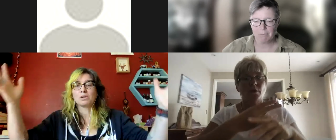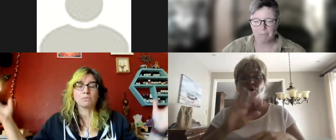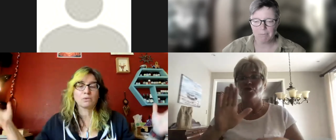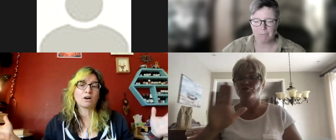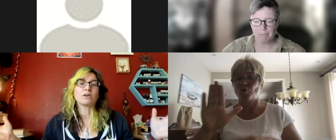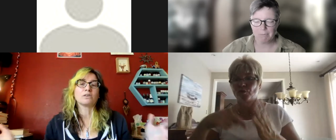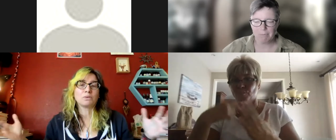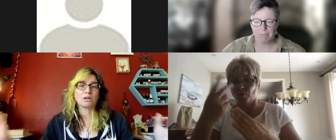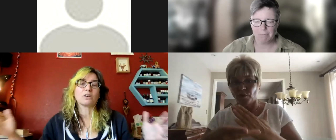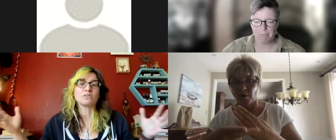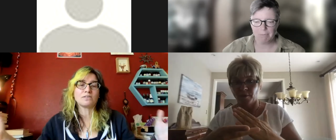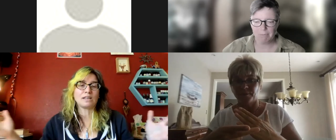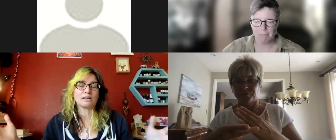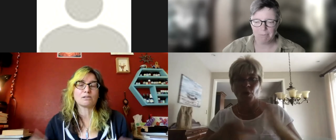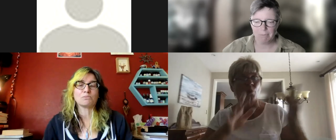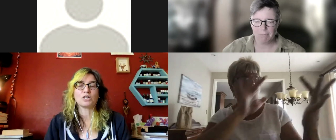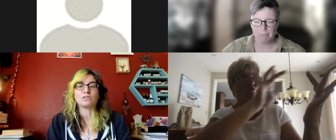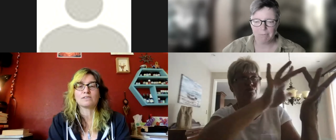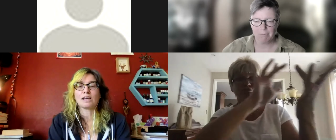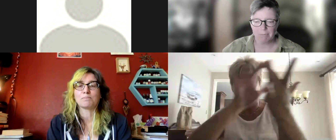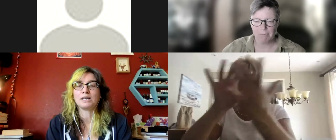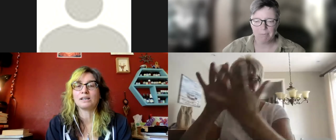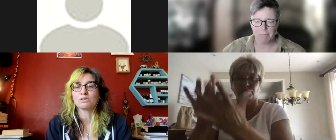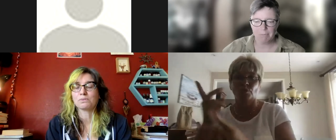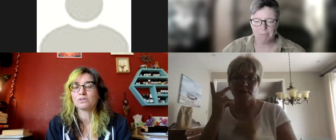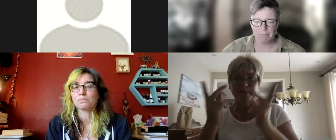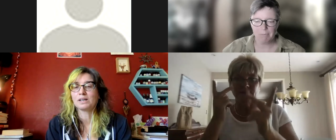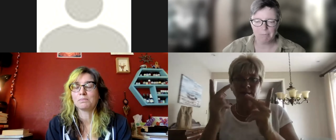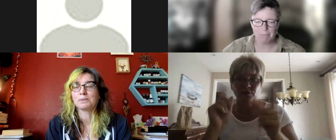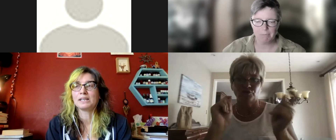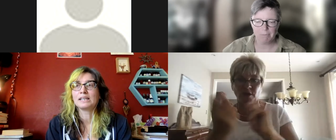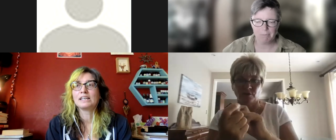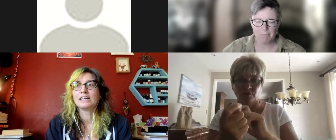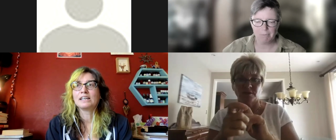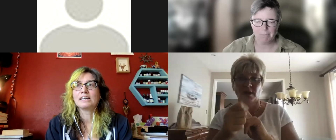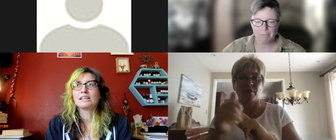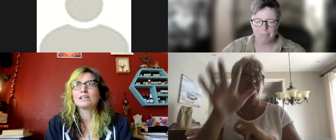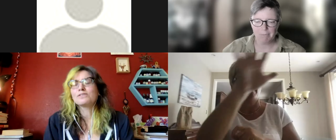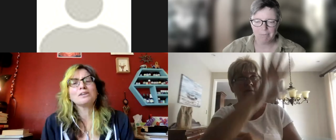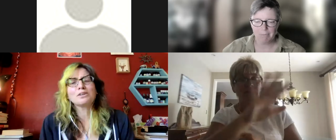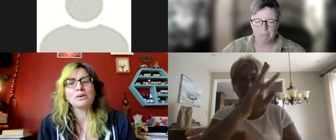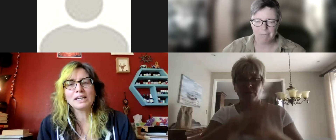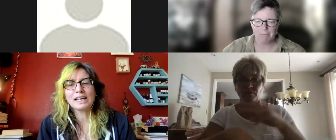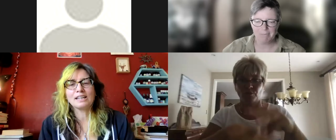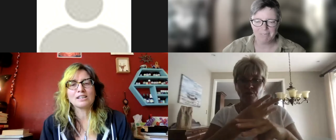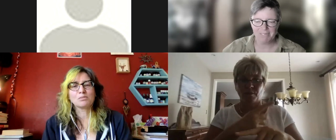we are seeing some changes happening elsewhere as well. I don't know, again,